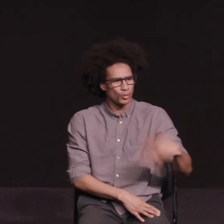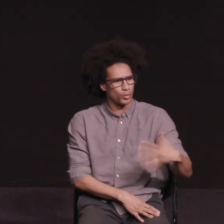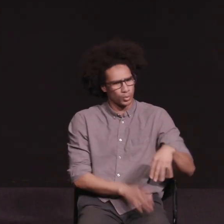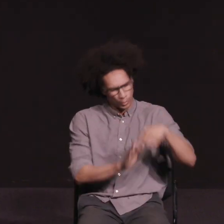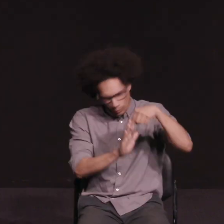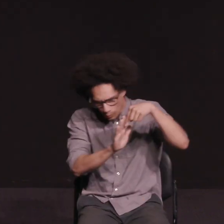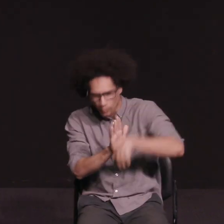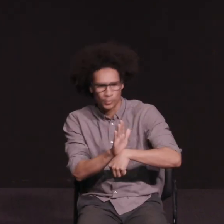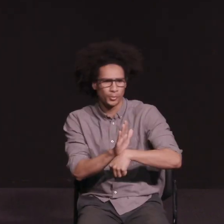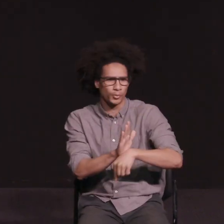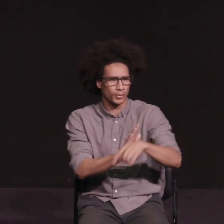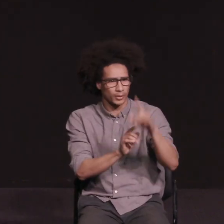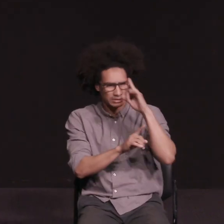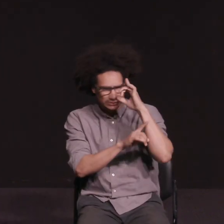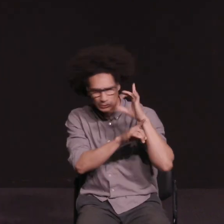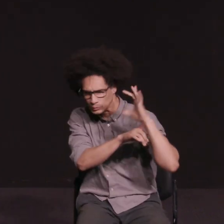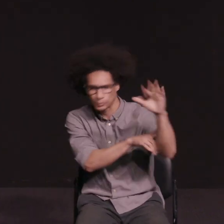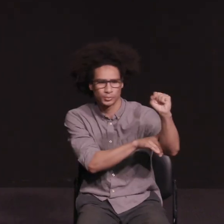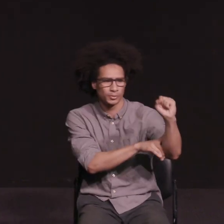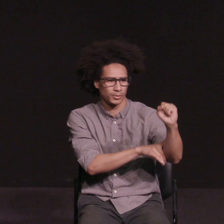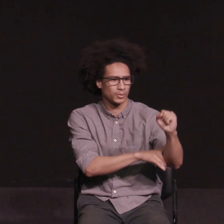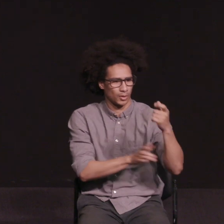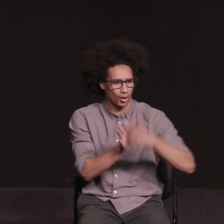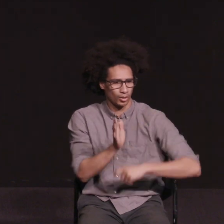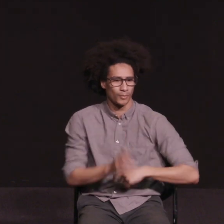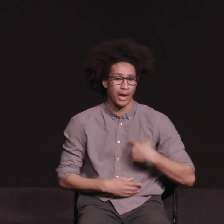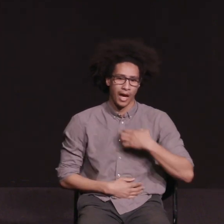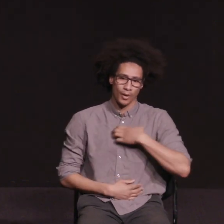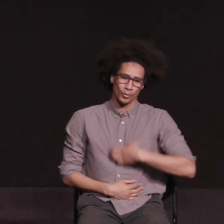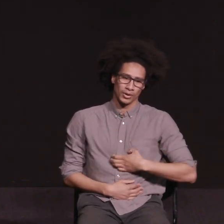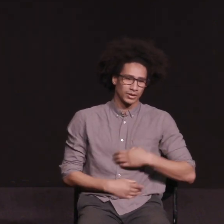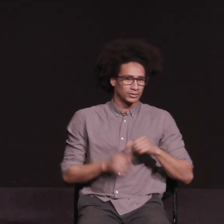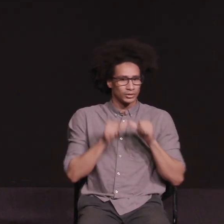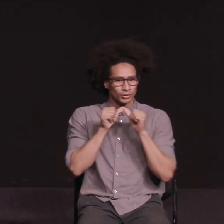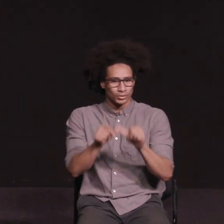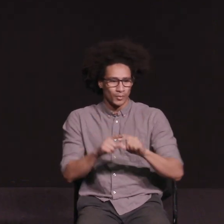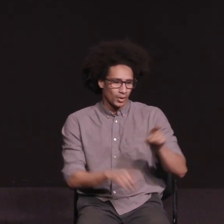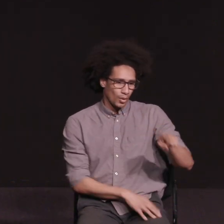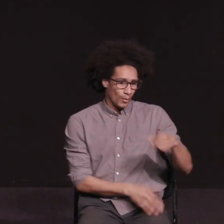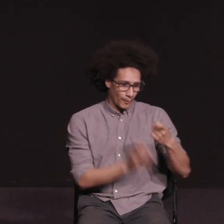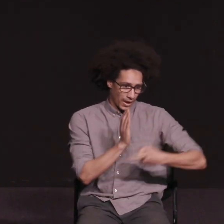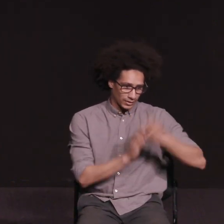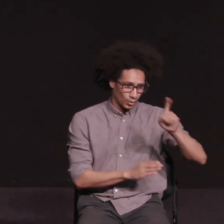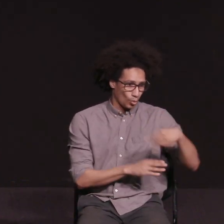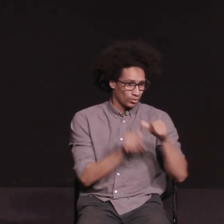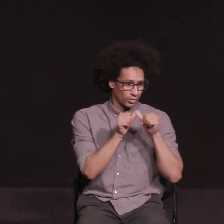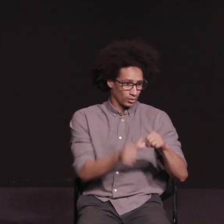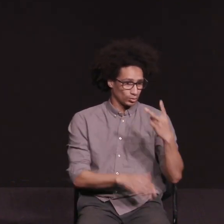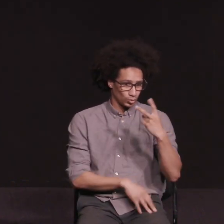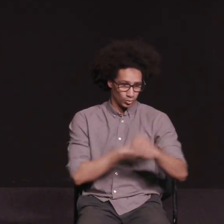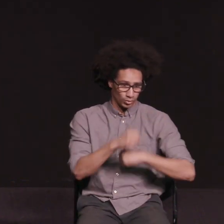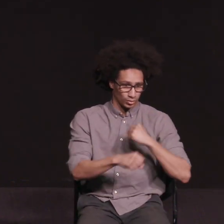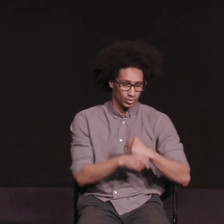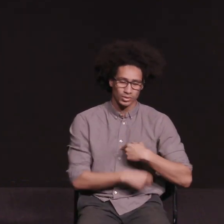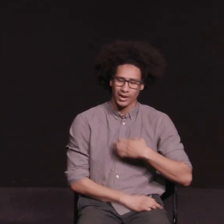wish that--the magazine only lasted 2 years, and how I wish that it could be brought back.